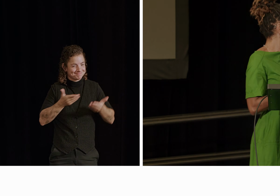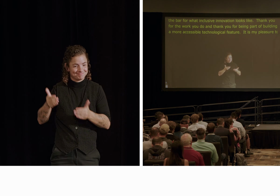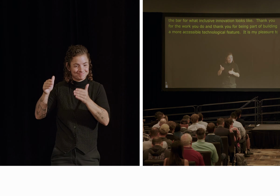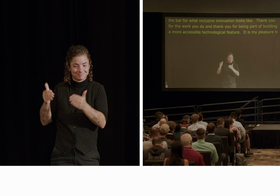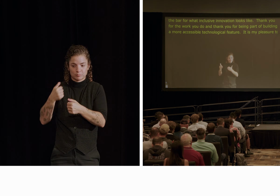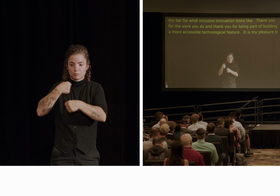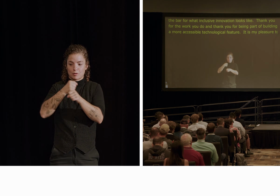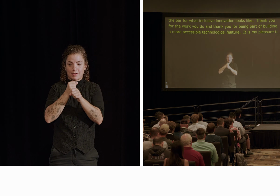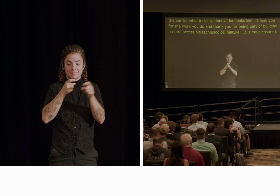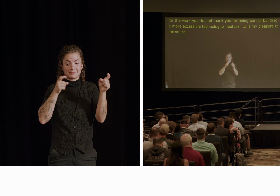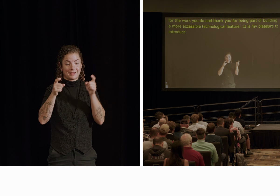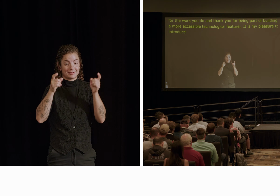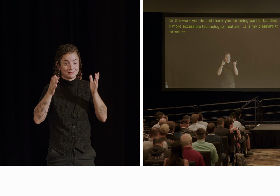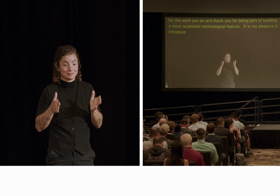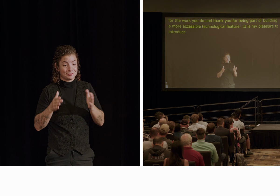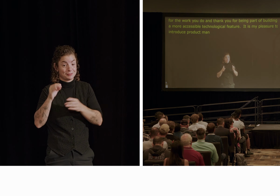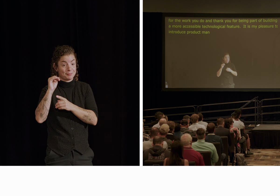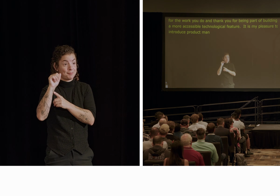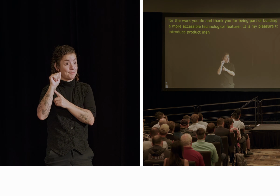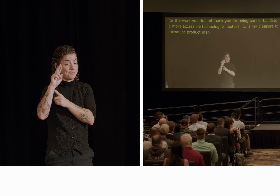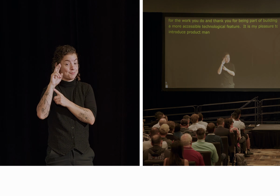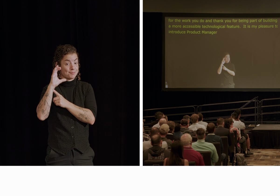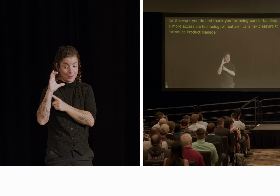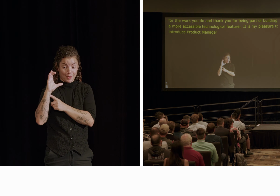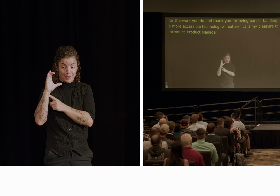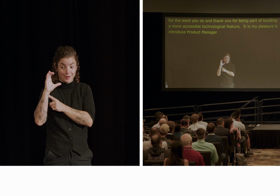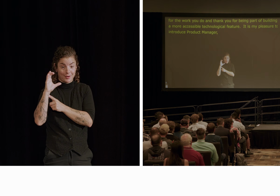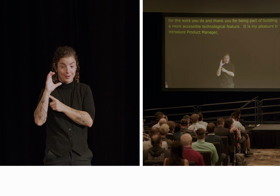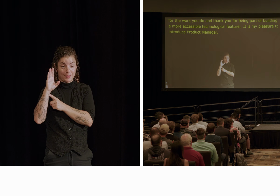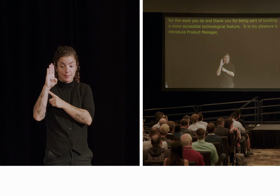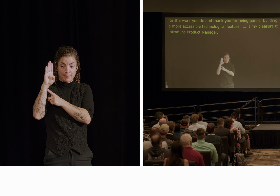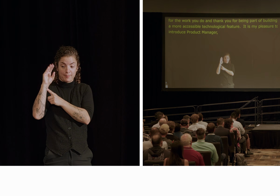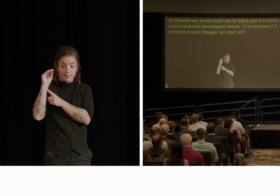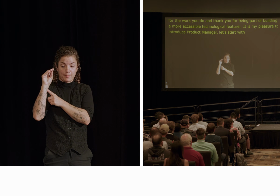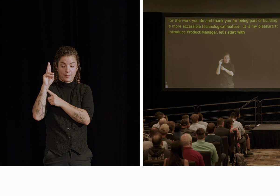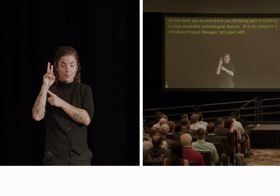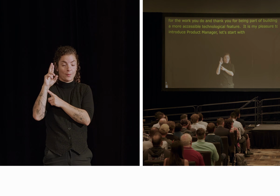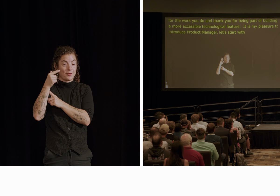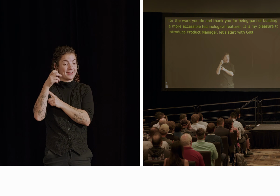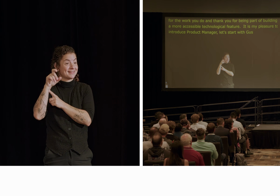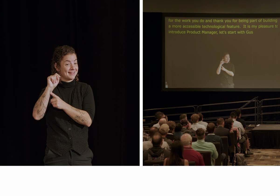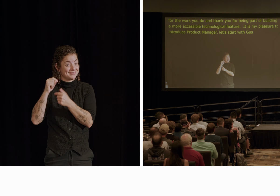first Marc Broujault. But let's start with Gus, Gus Metta.